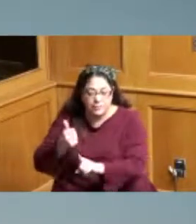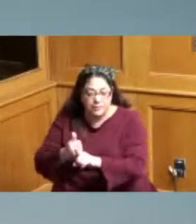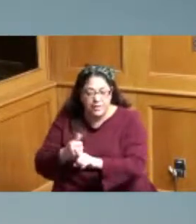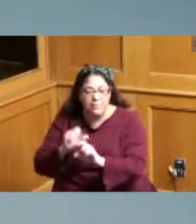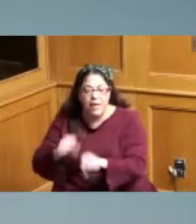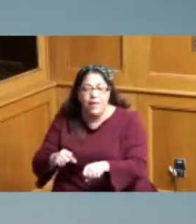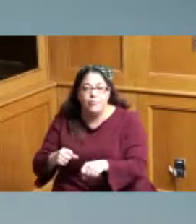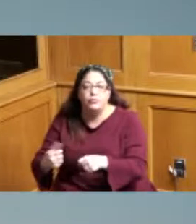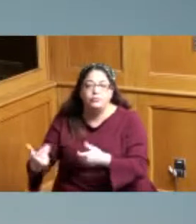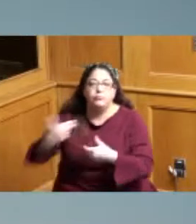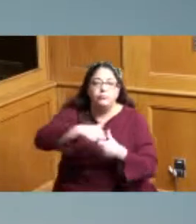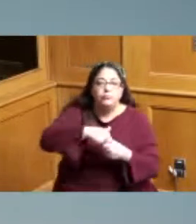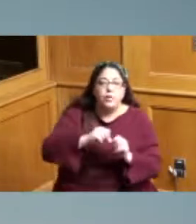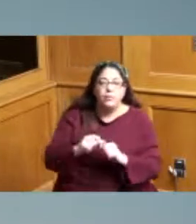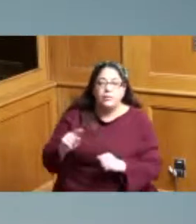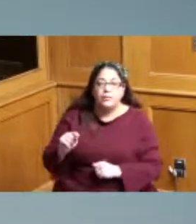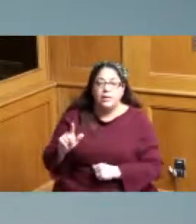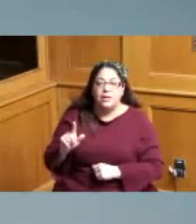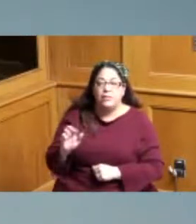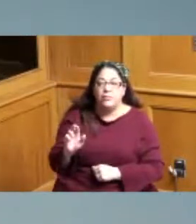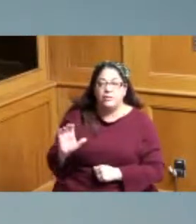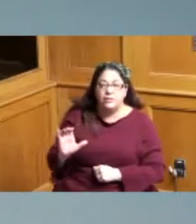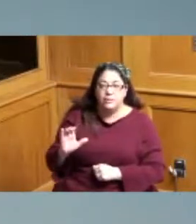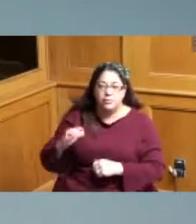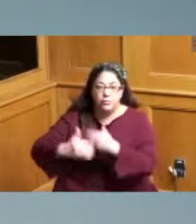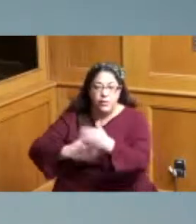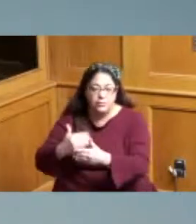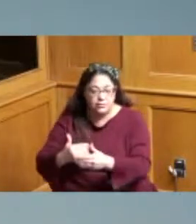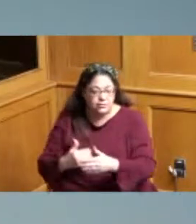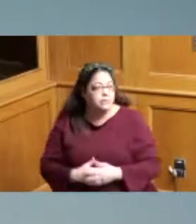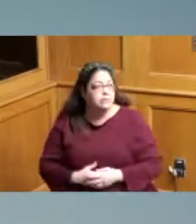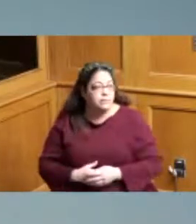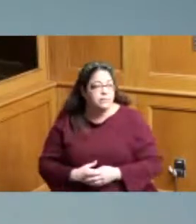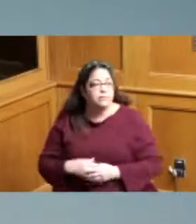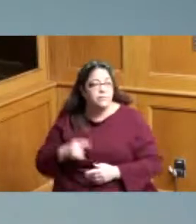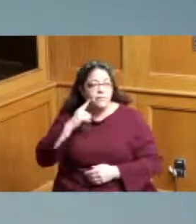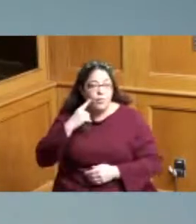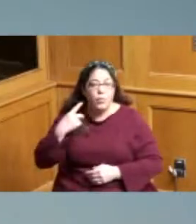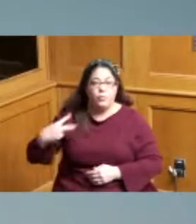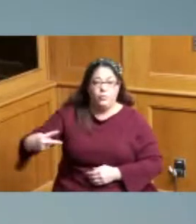and be a part of the TLRC process on at least two of the levees that I think are kicking off